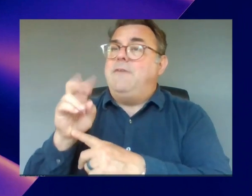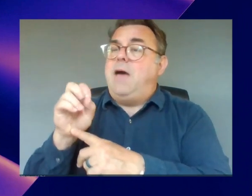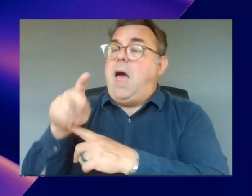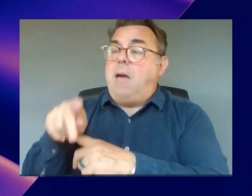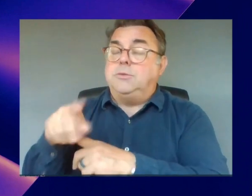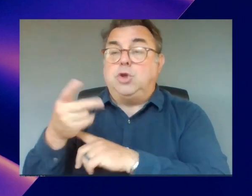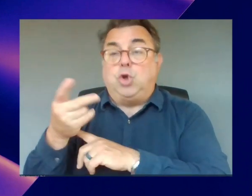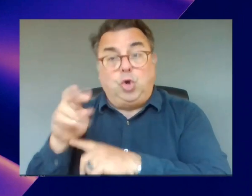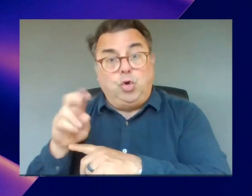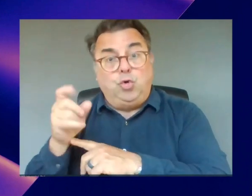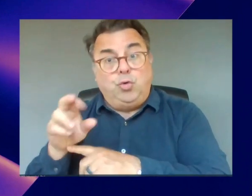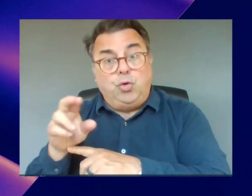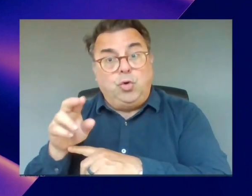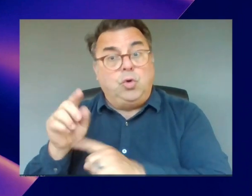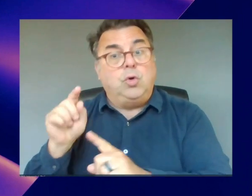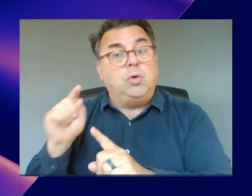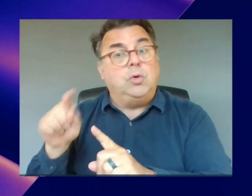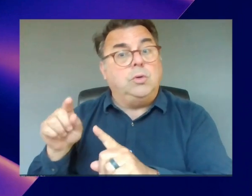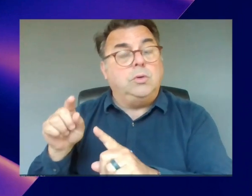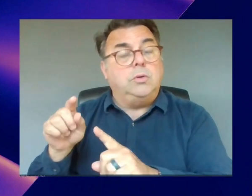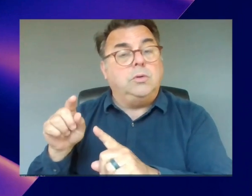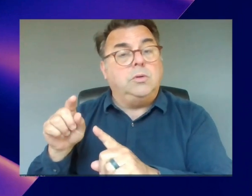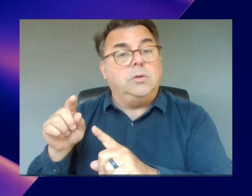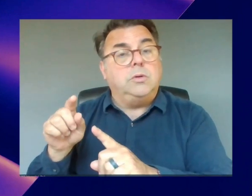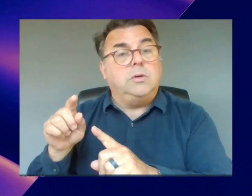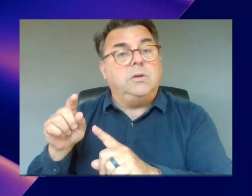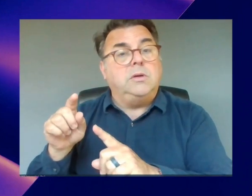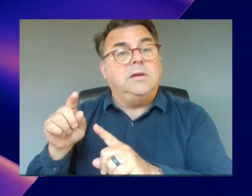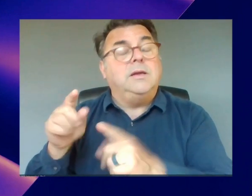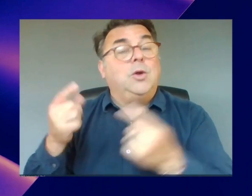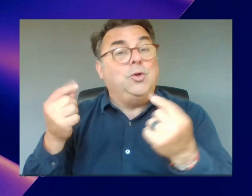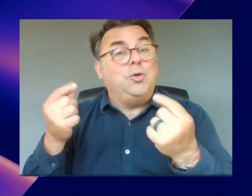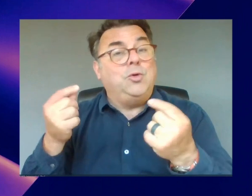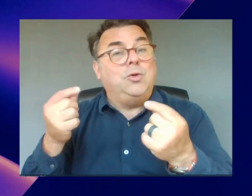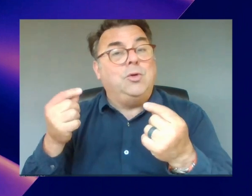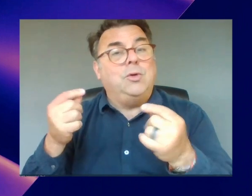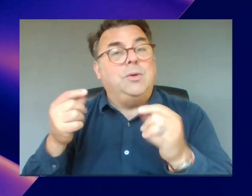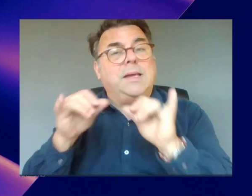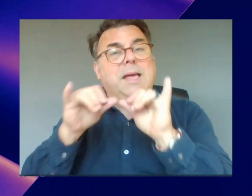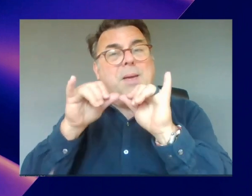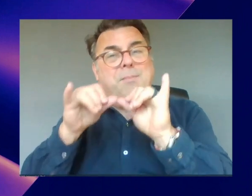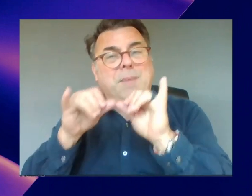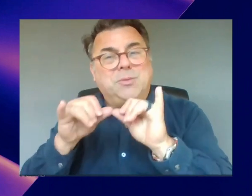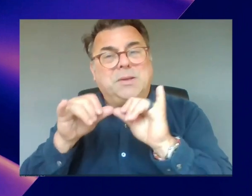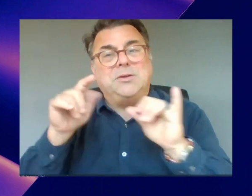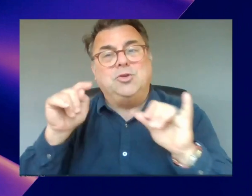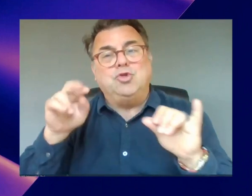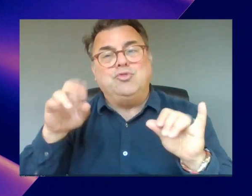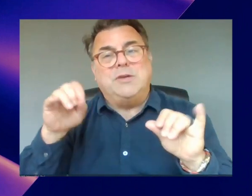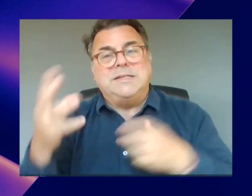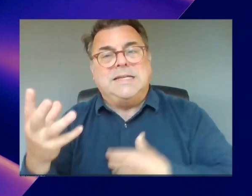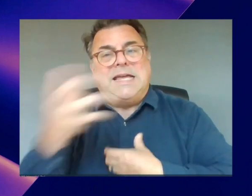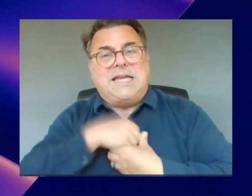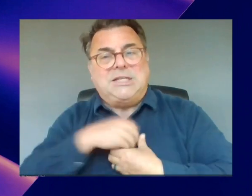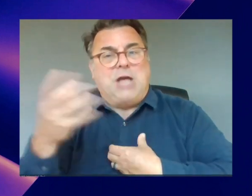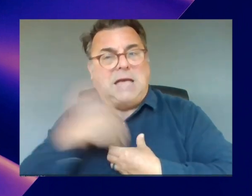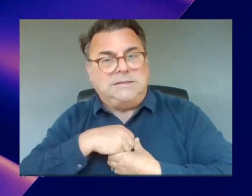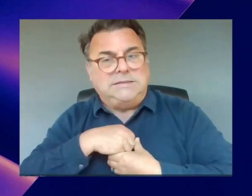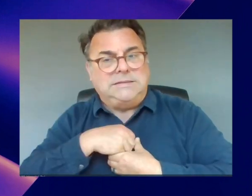DevOps Guru today, it will ingest metrics, traces, it used to do Cloudtrail logs